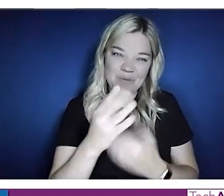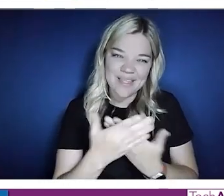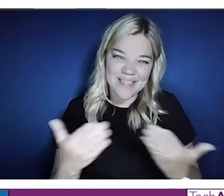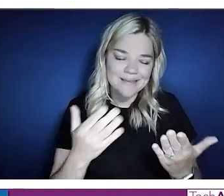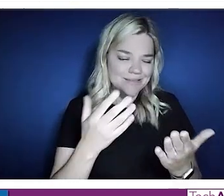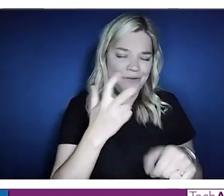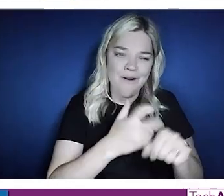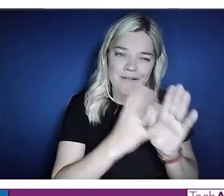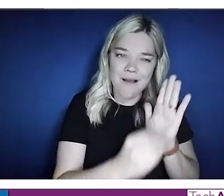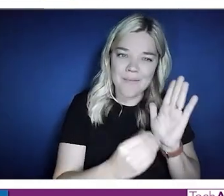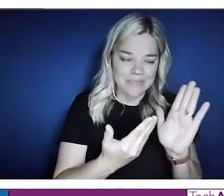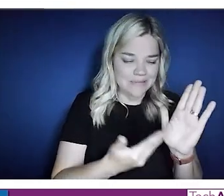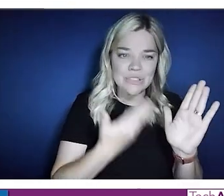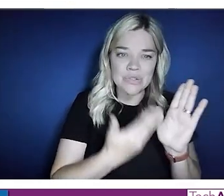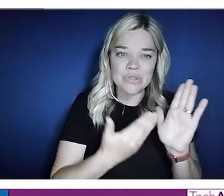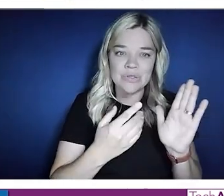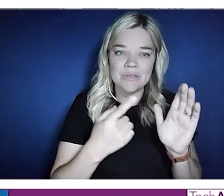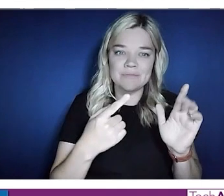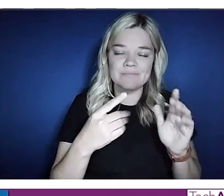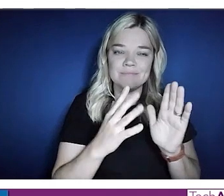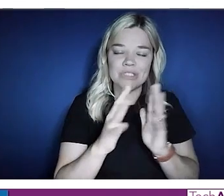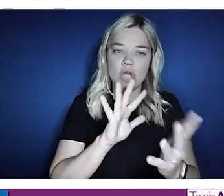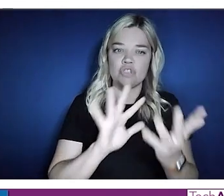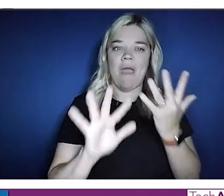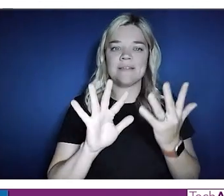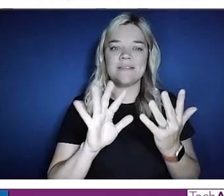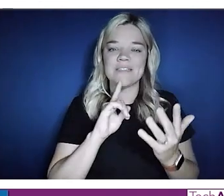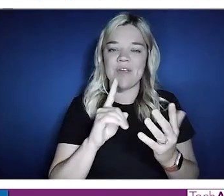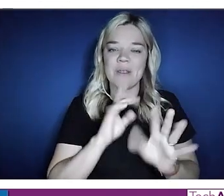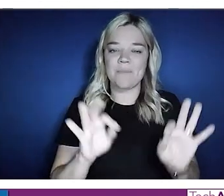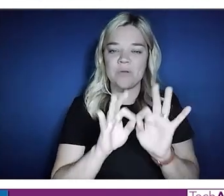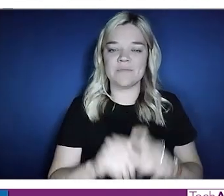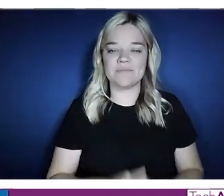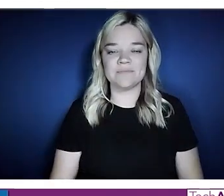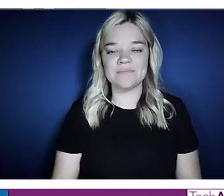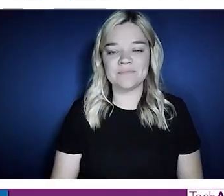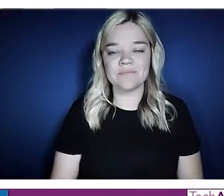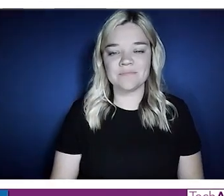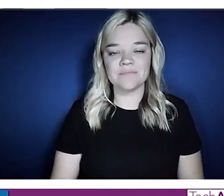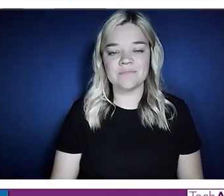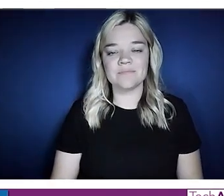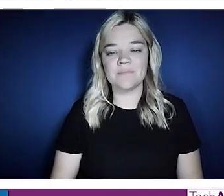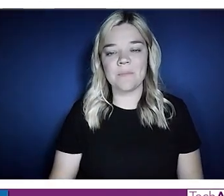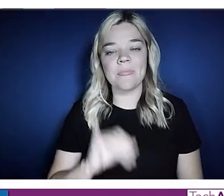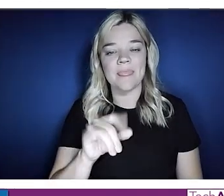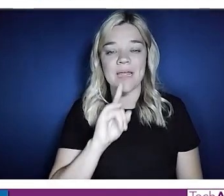contrast on your paper copies is really important. Yeah, for sure. Yeah, and that's actually a good kind of point